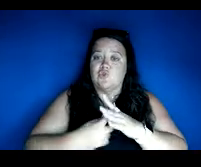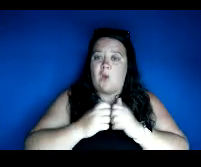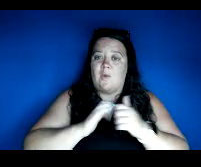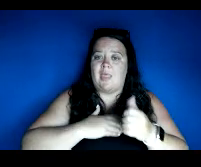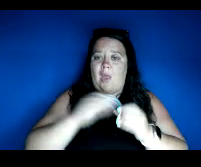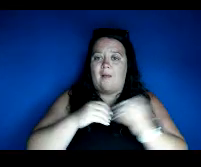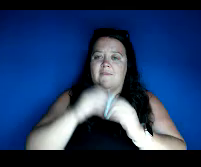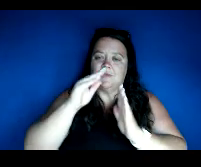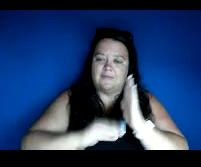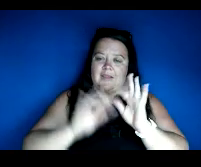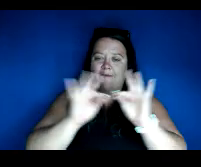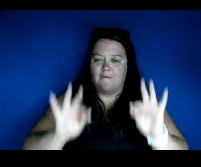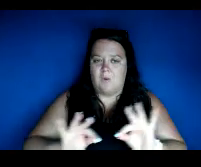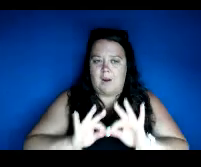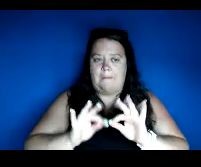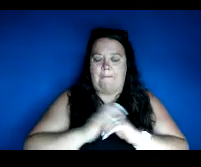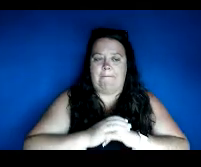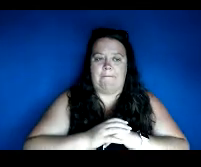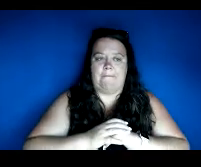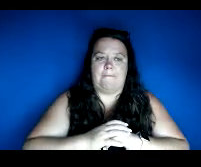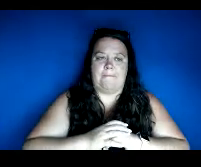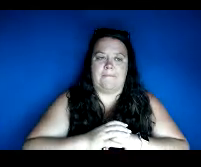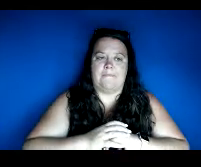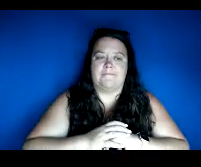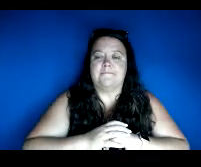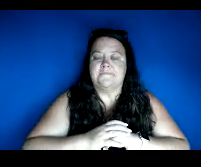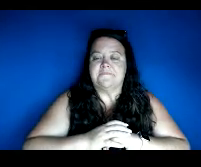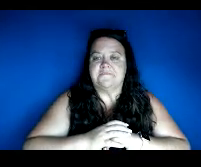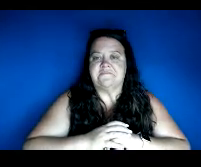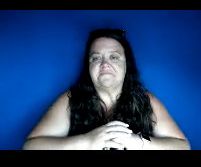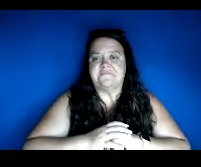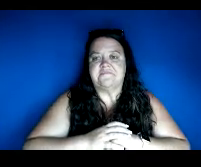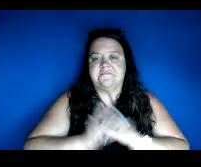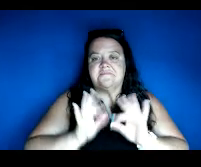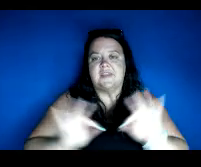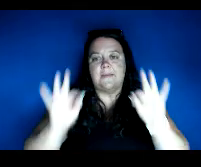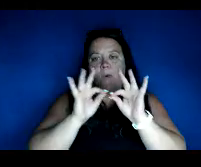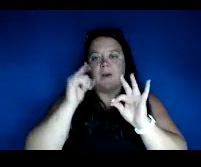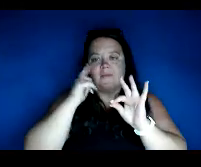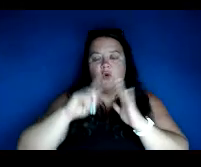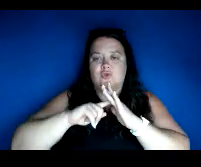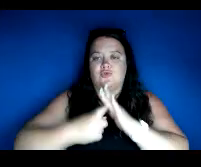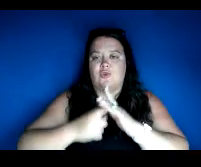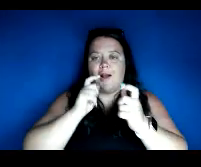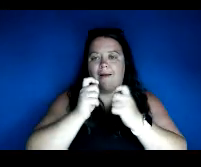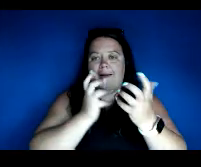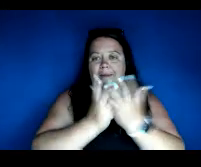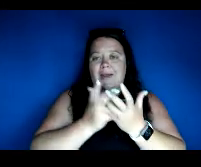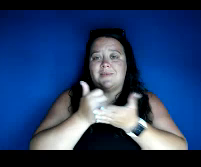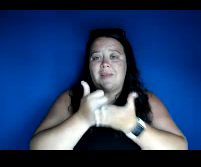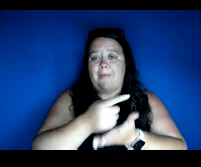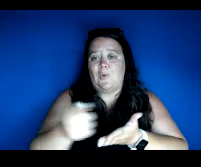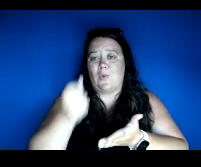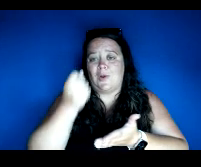And again, it's something that is important for accommodations, but also just to kind of help you understand maybe some other support services